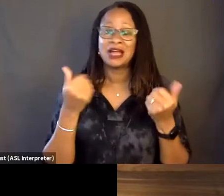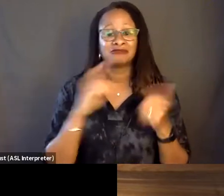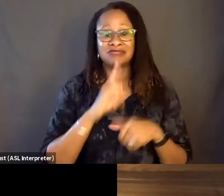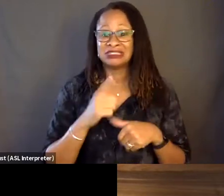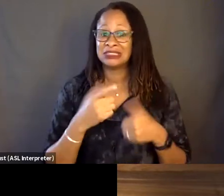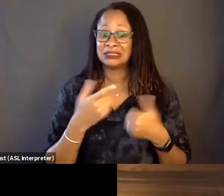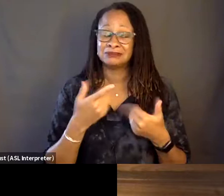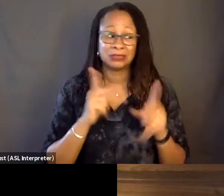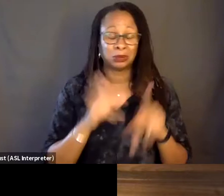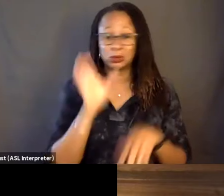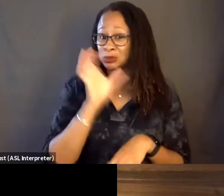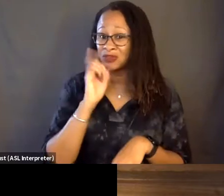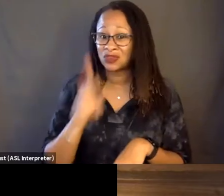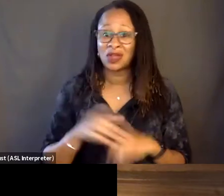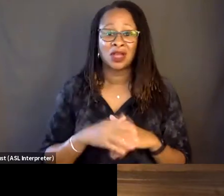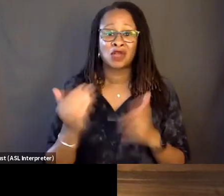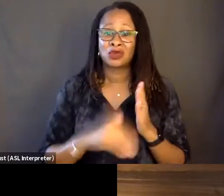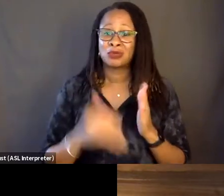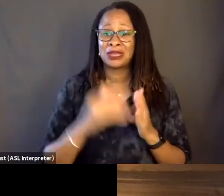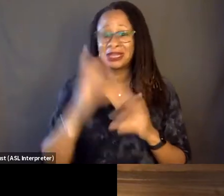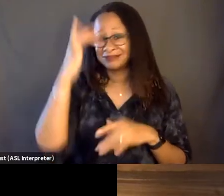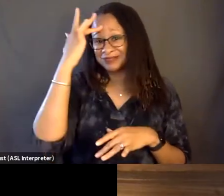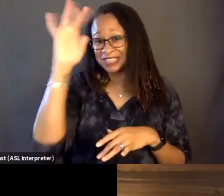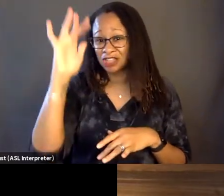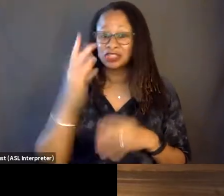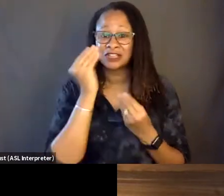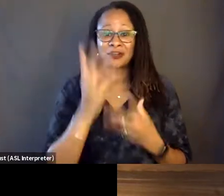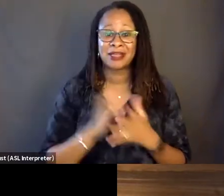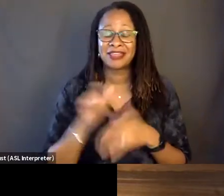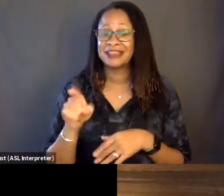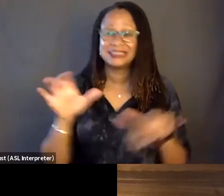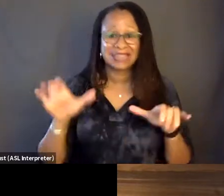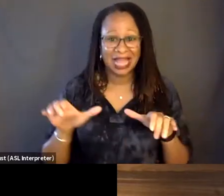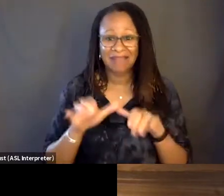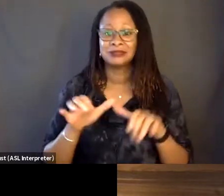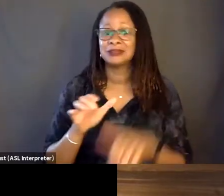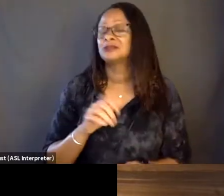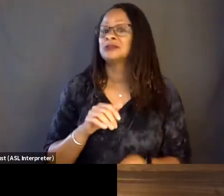There's repeated intelligence information that he is actively being looked for and sought.